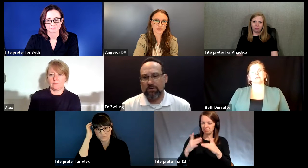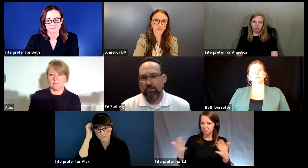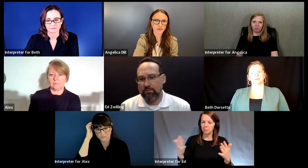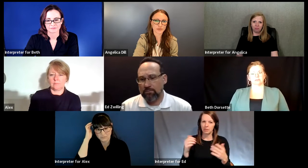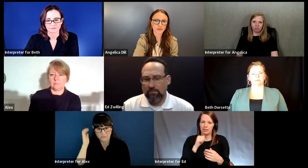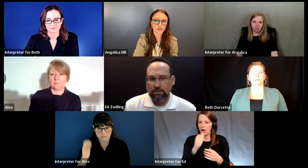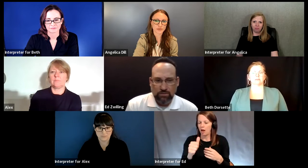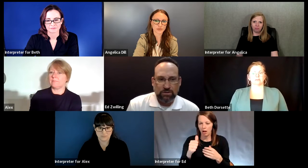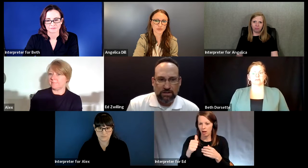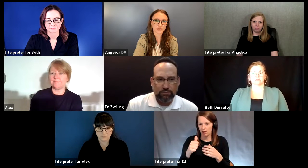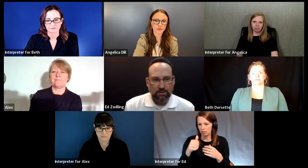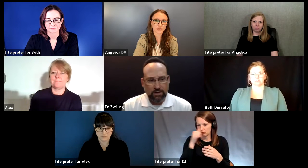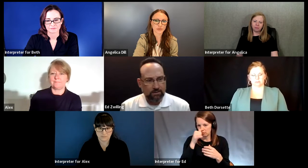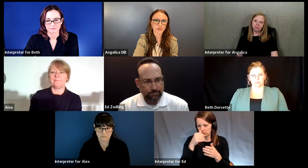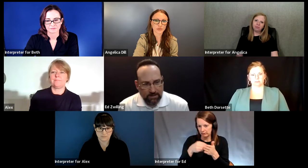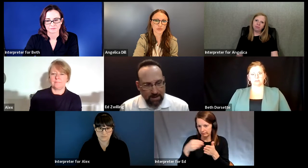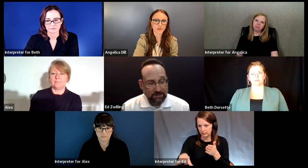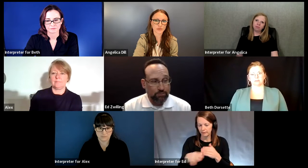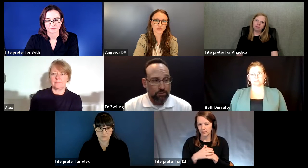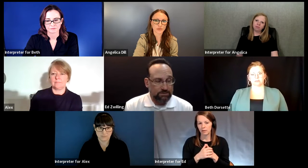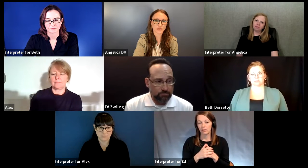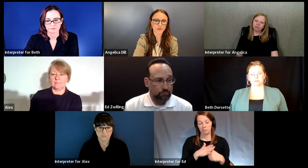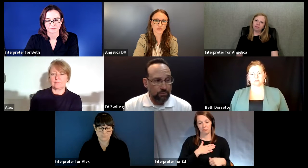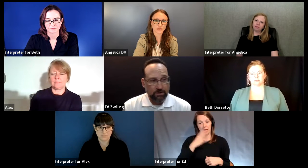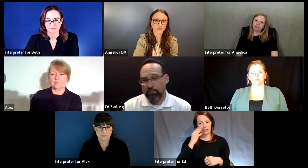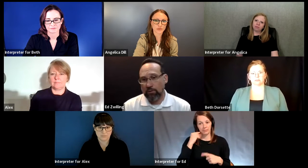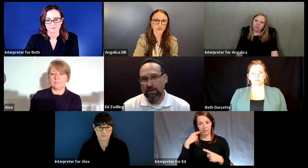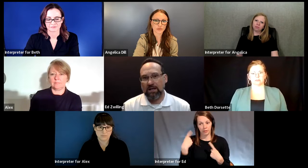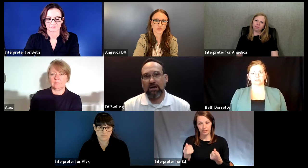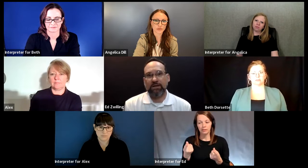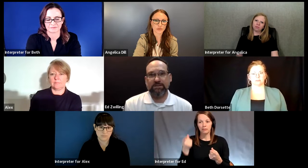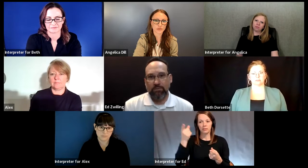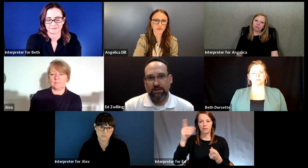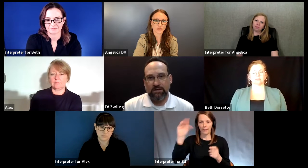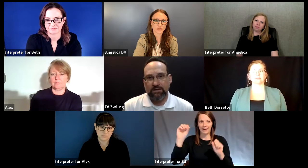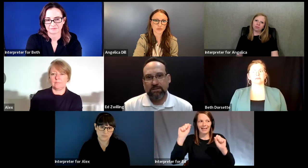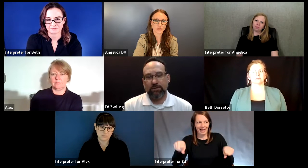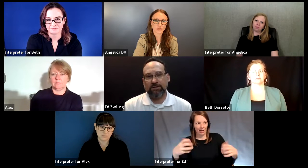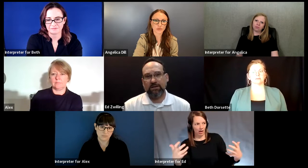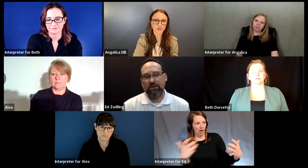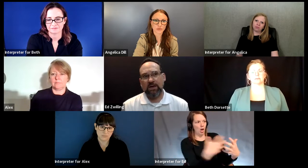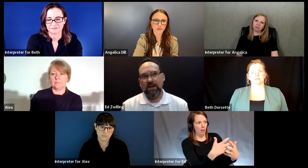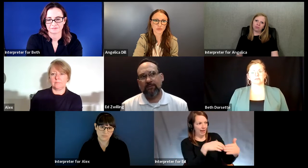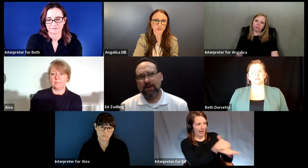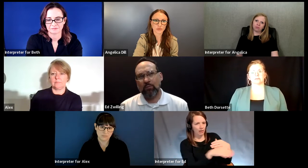And so usually in my experience, when an employer can accommodate somebody, they typically tend to do that.